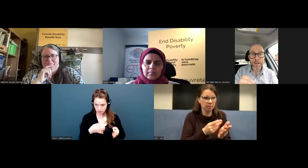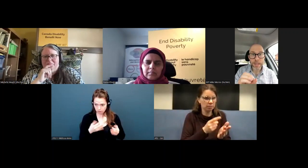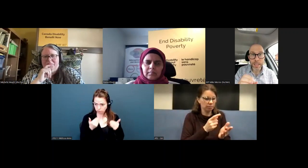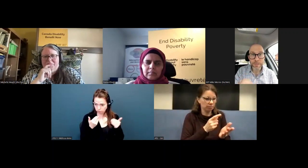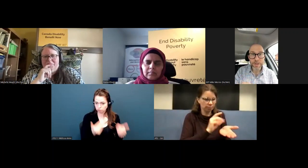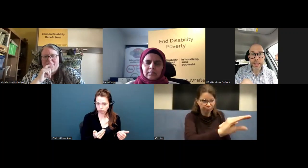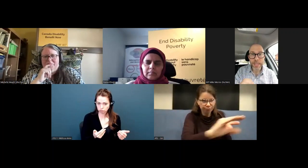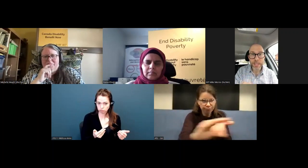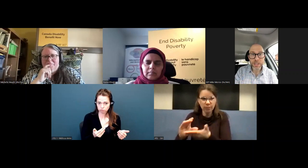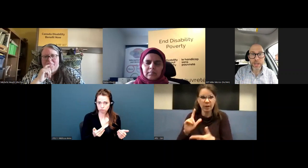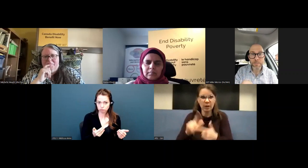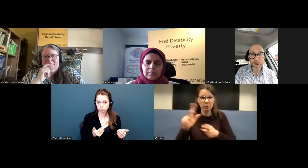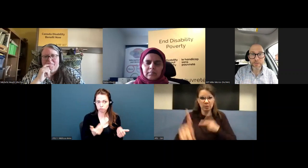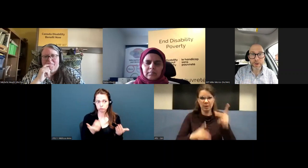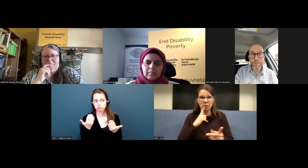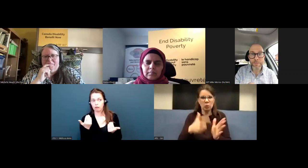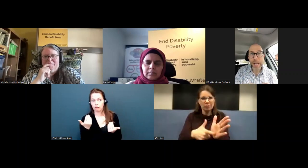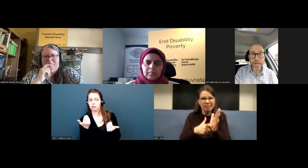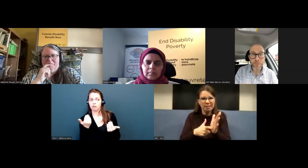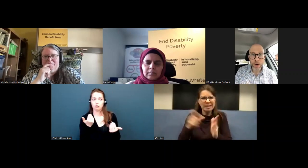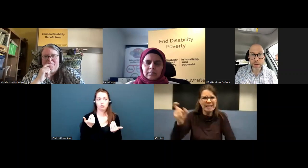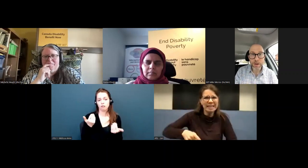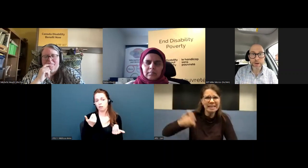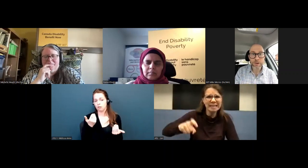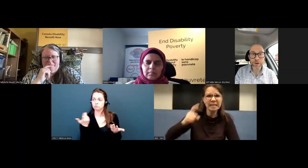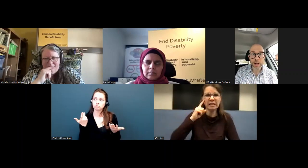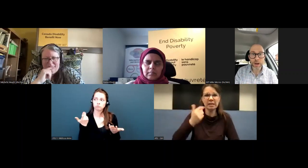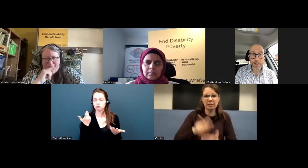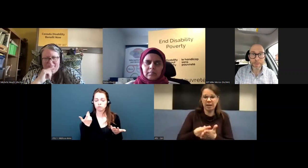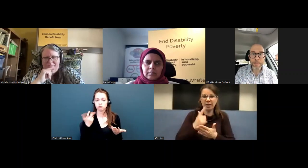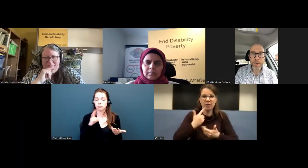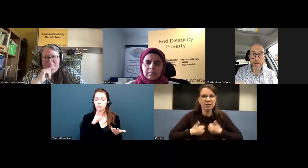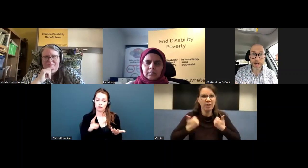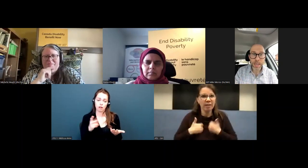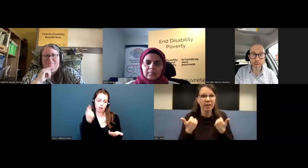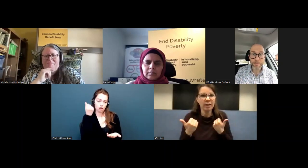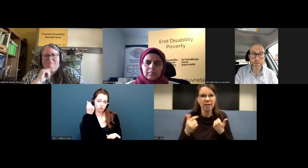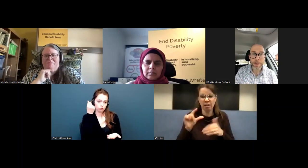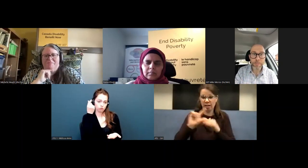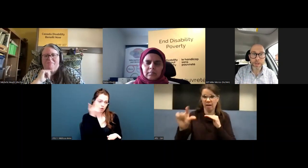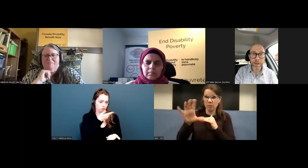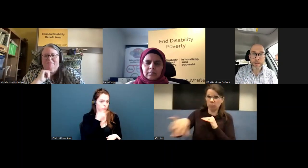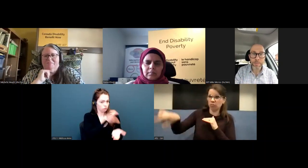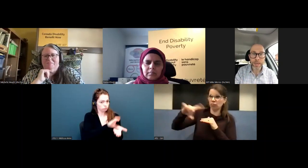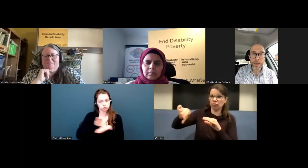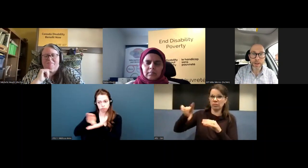LIVING IN LEGISLATED POVERTY FOR ANYONE IN THIS COUNTRY IS NOT ACCESSIBLE AND IT IS NOT ACCESSIBLE FOR PEOPLE WITH DISABILITIES.